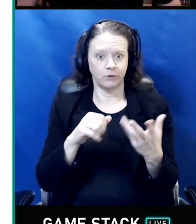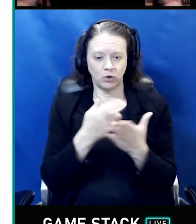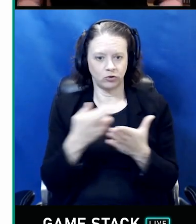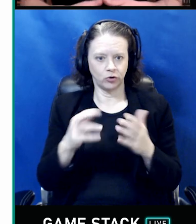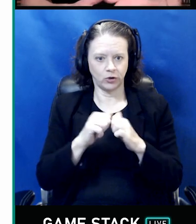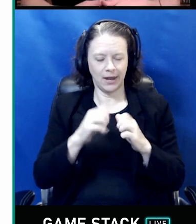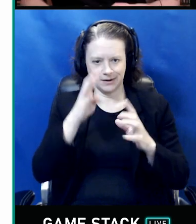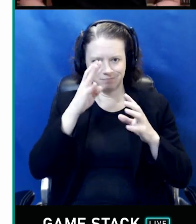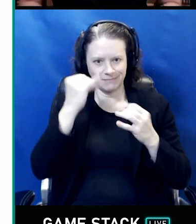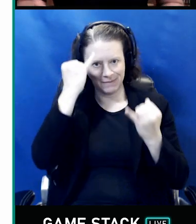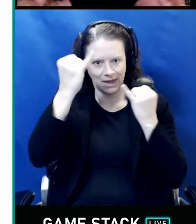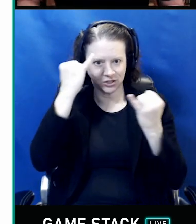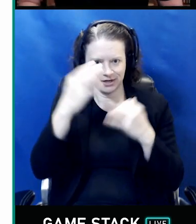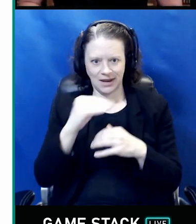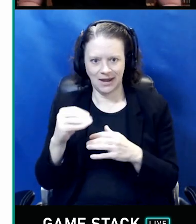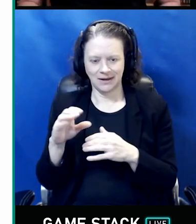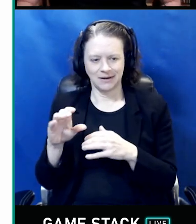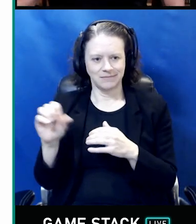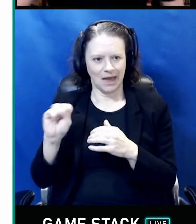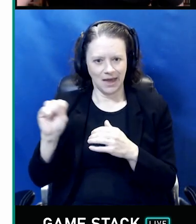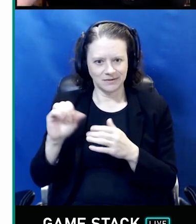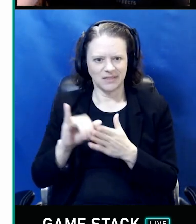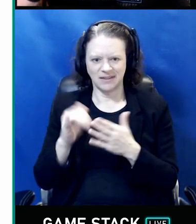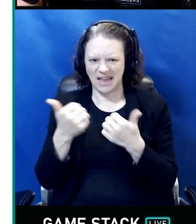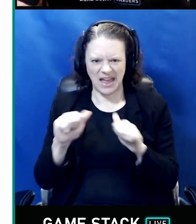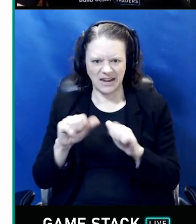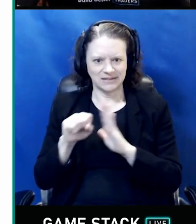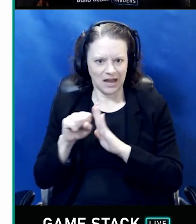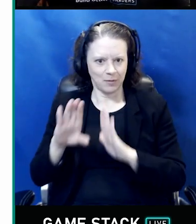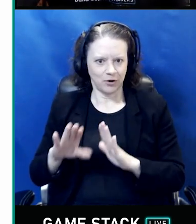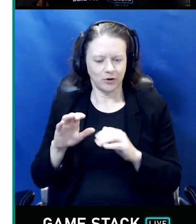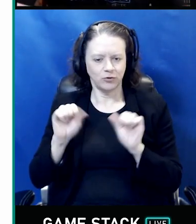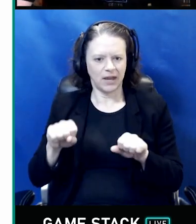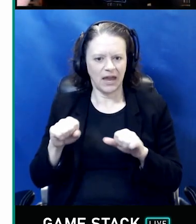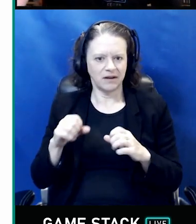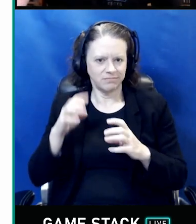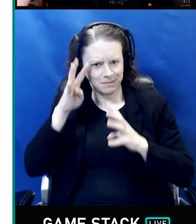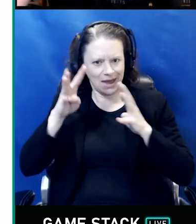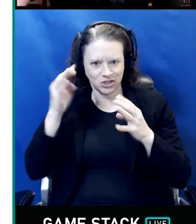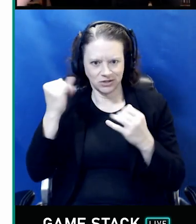and well, you index into it just using an integer as you might expect. And here in the example,